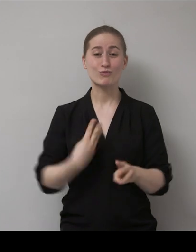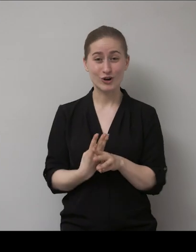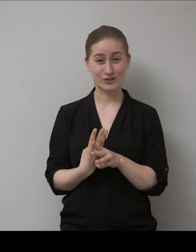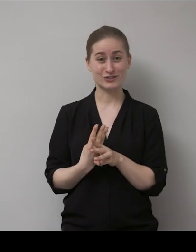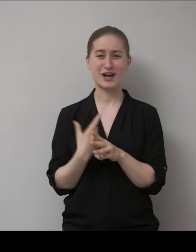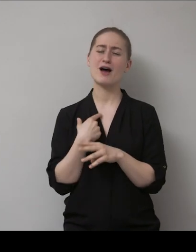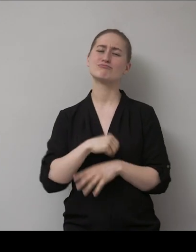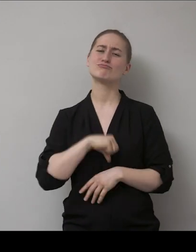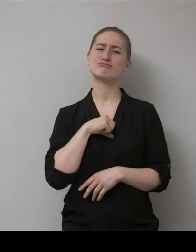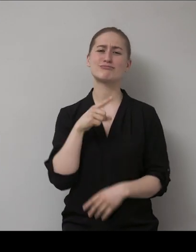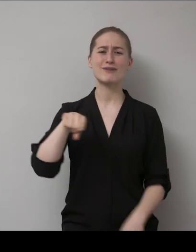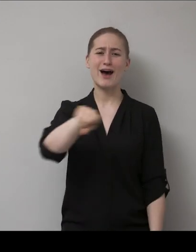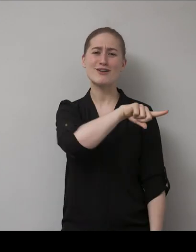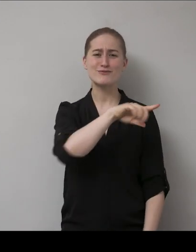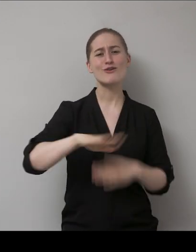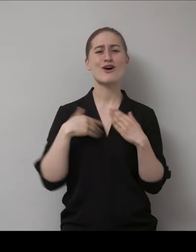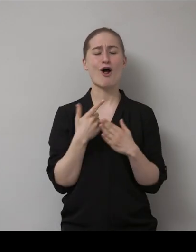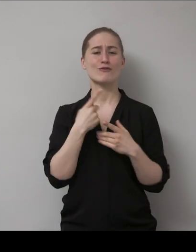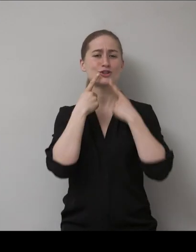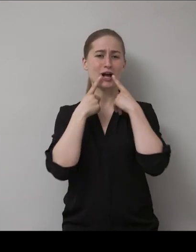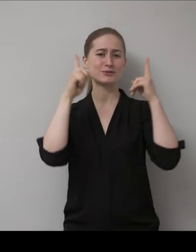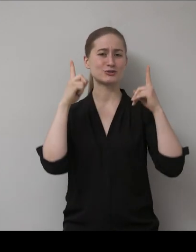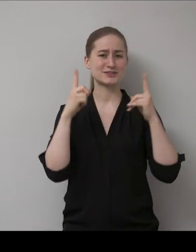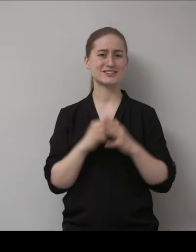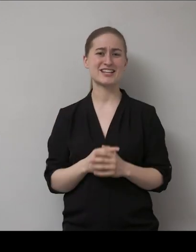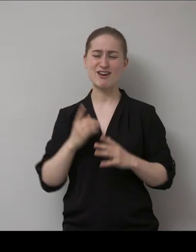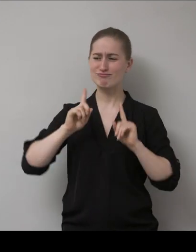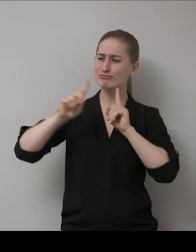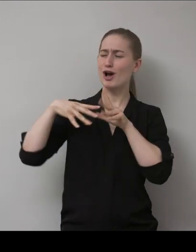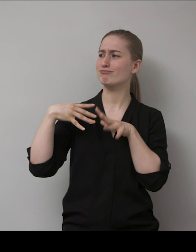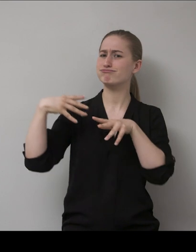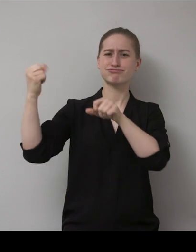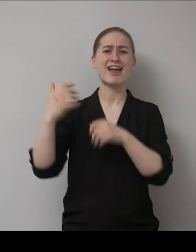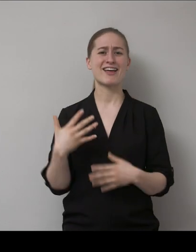I'm so proud of you and all that you've accomplished. Now go out and lead the way